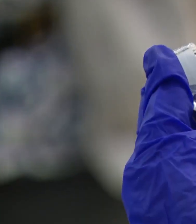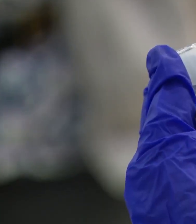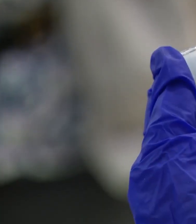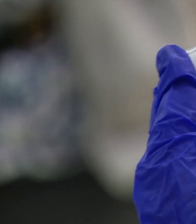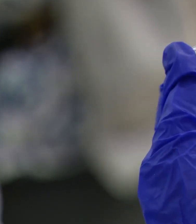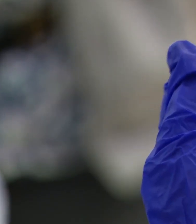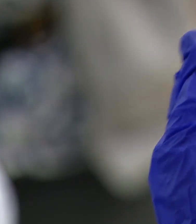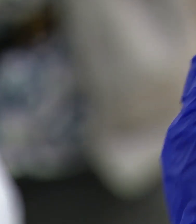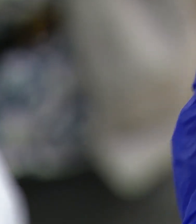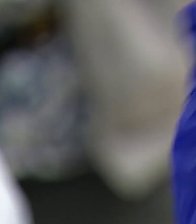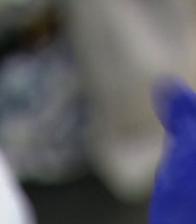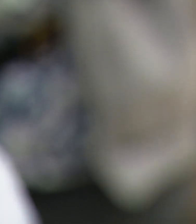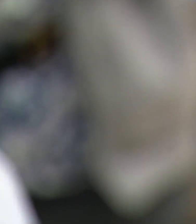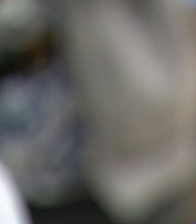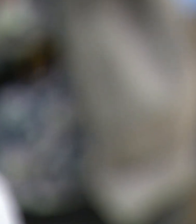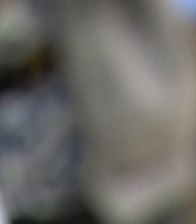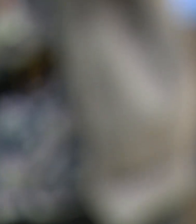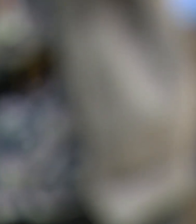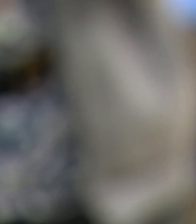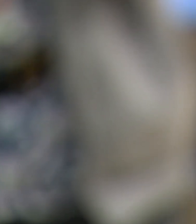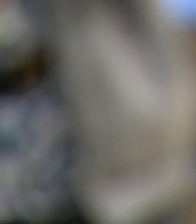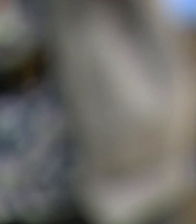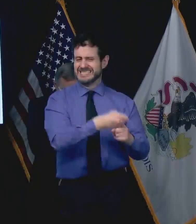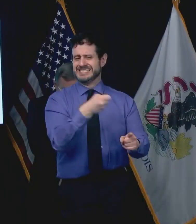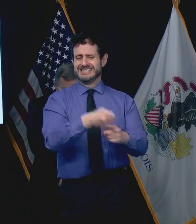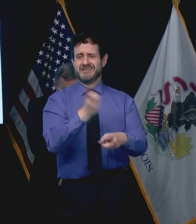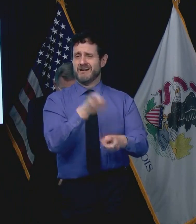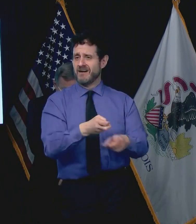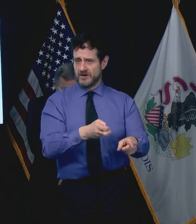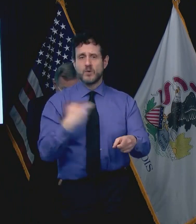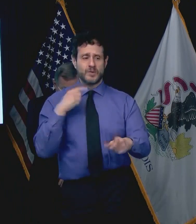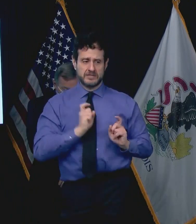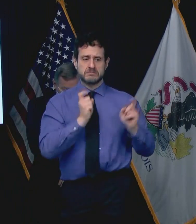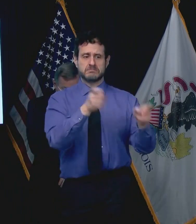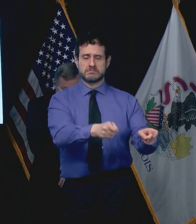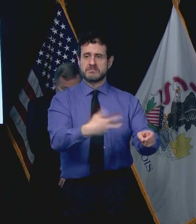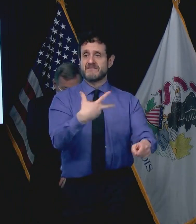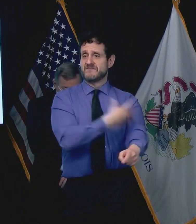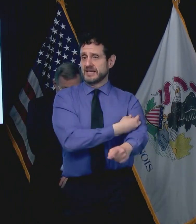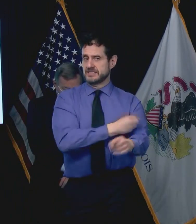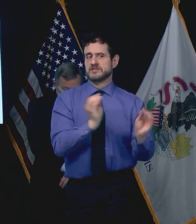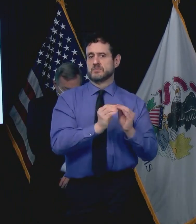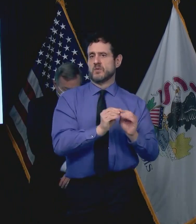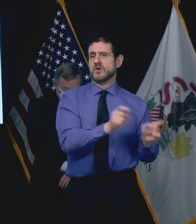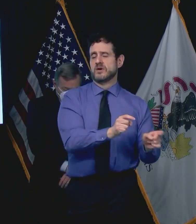VACCINATION RATE IN BLACK AND LATIN X ZIP CODES AT 5% AND ITS 13% AND WHITES OF COATS